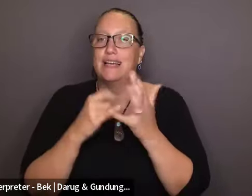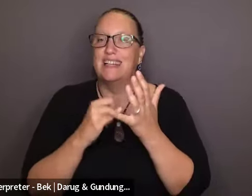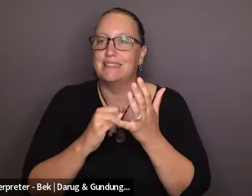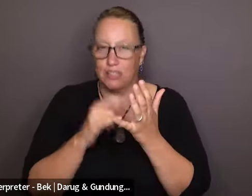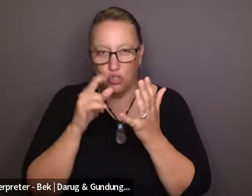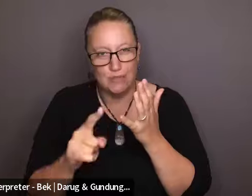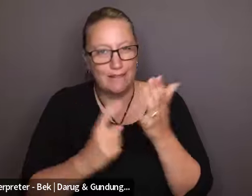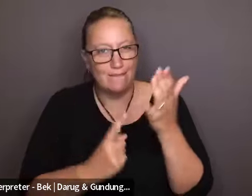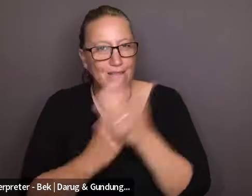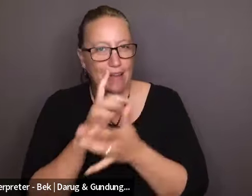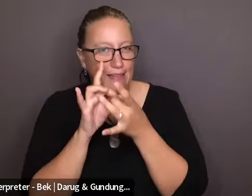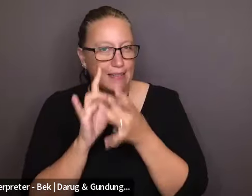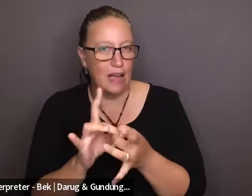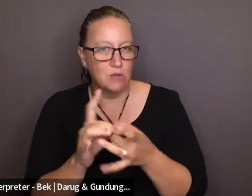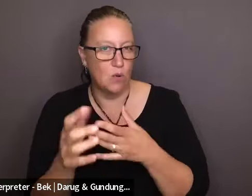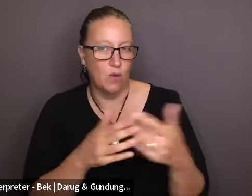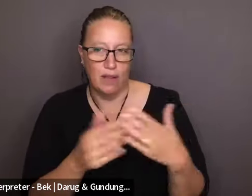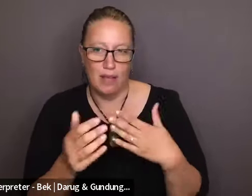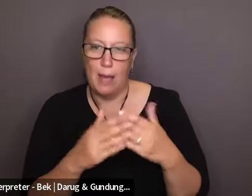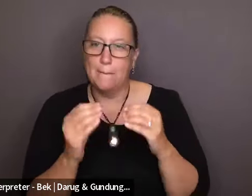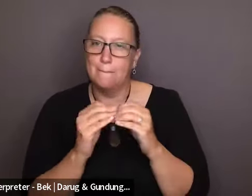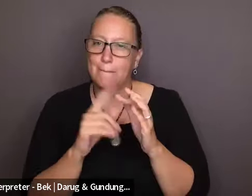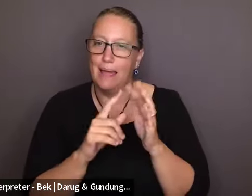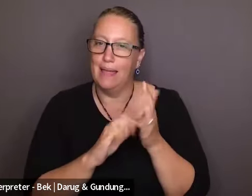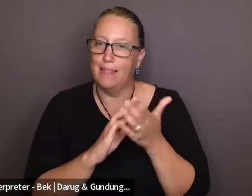Evidence to Action. We've got Catherine Raffaele,